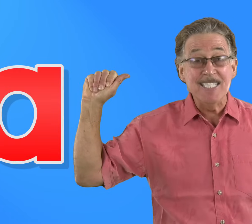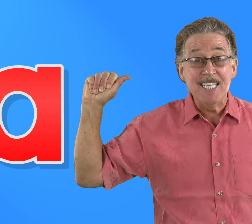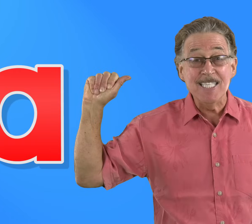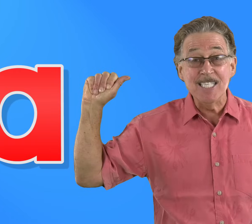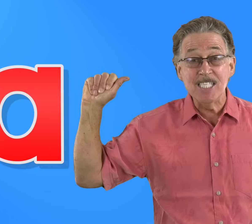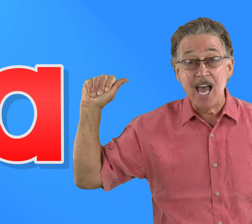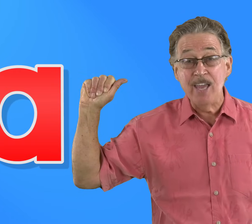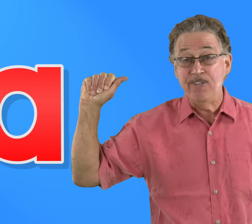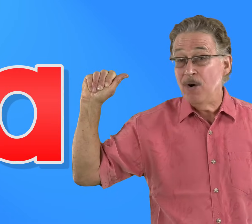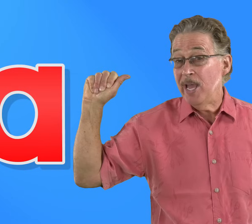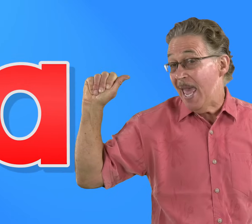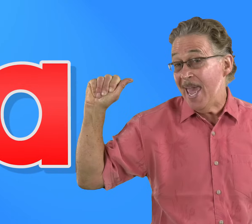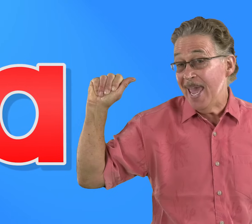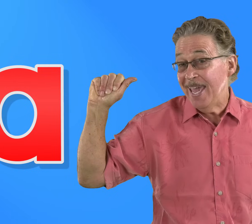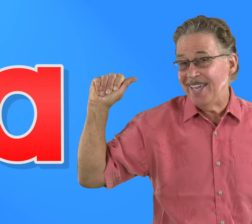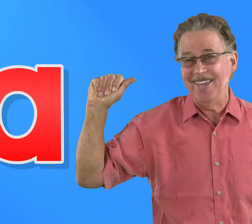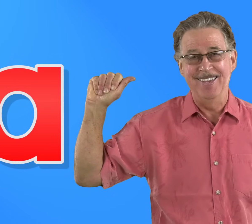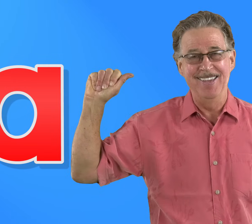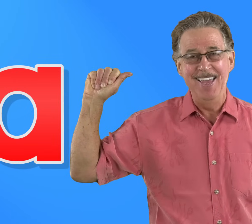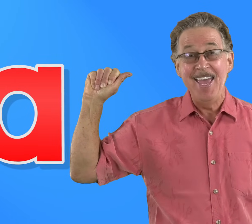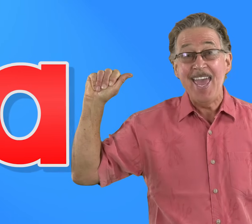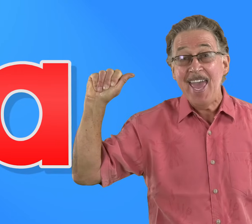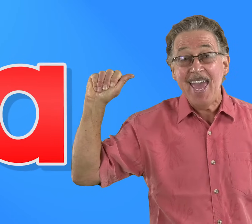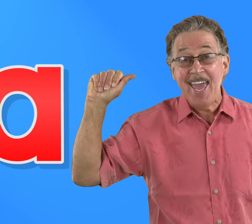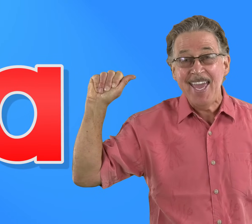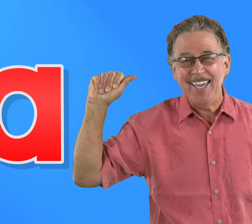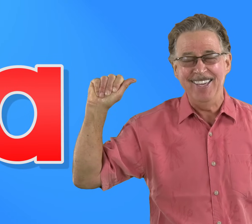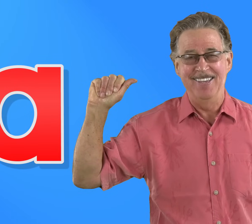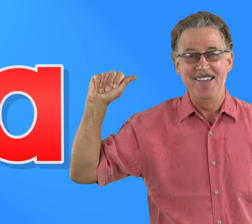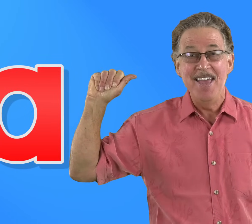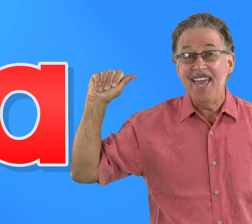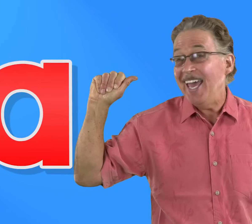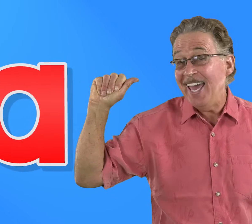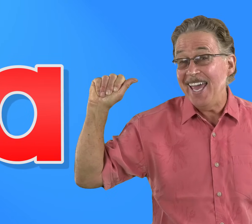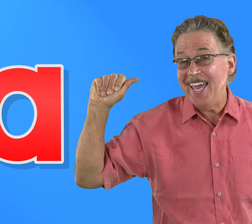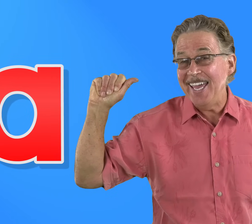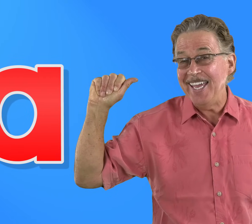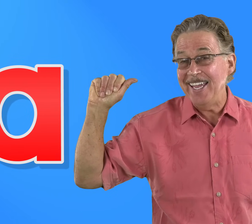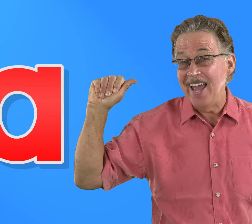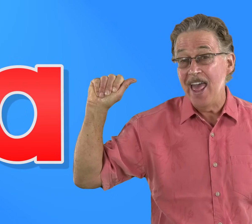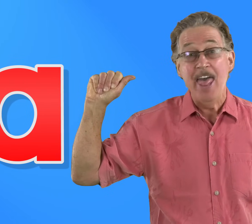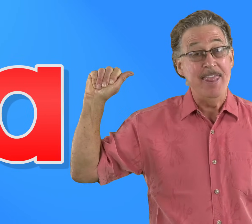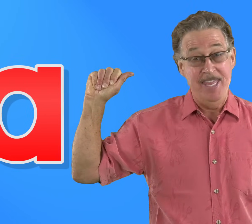This is the sign for Aa, Aa, Aa